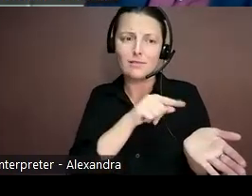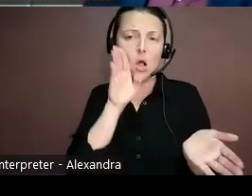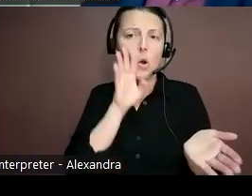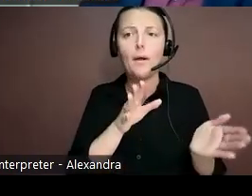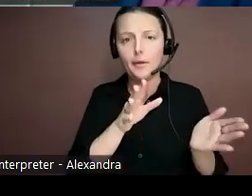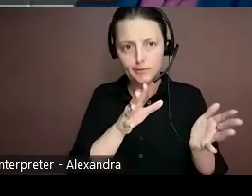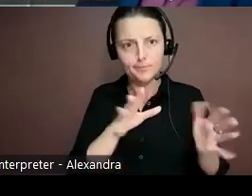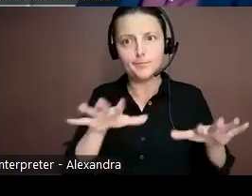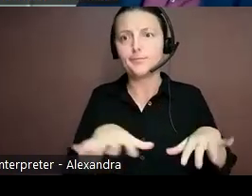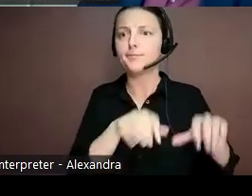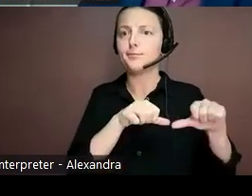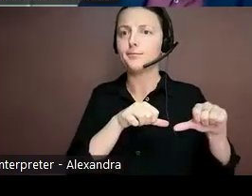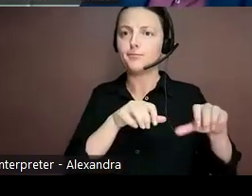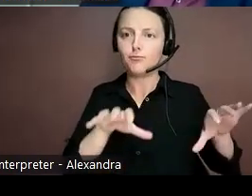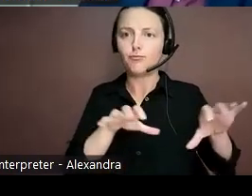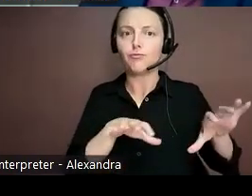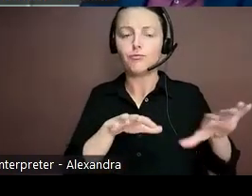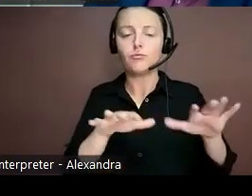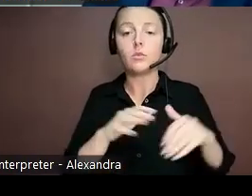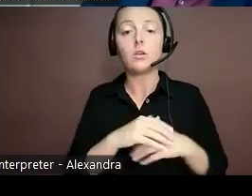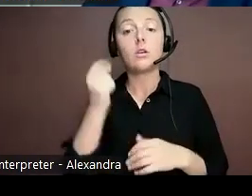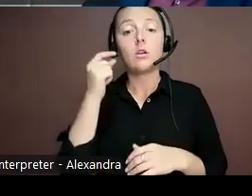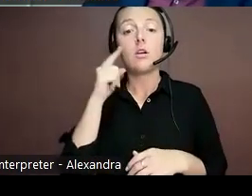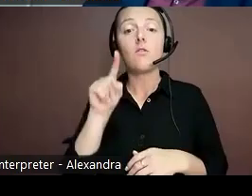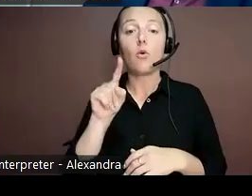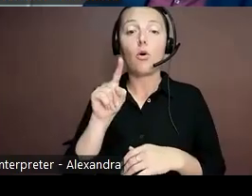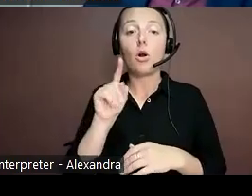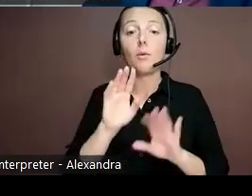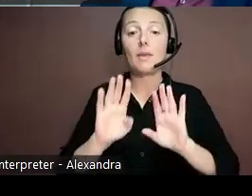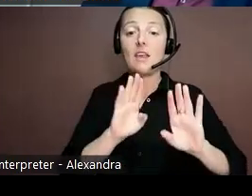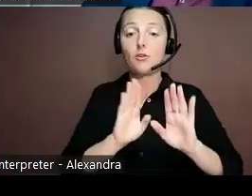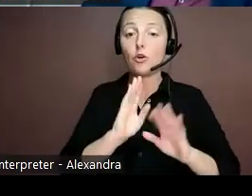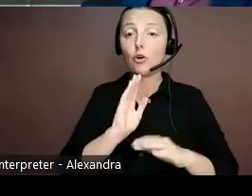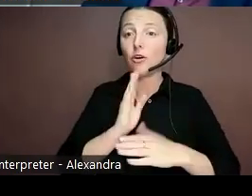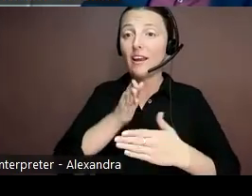I think behavior intervention plans are probably underutilized uh in situations like this. Um they